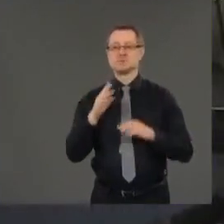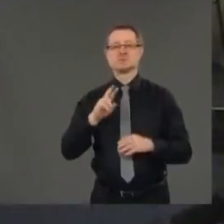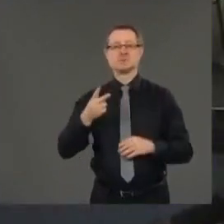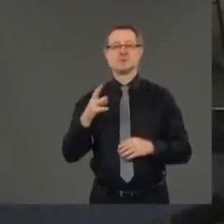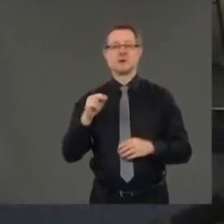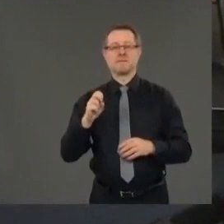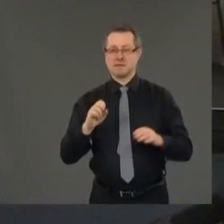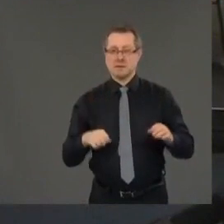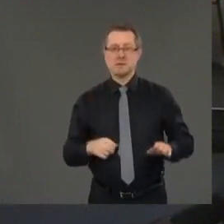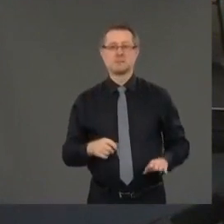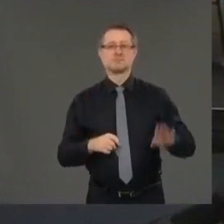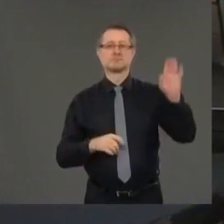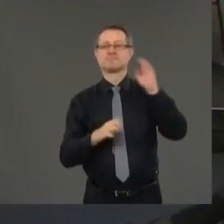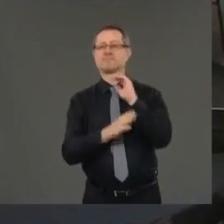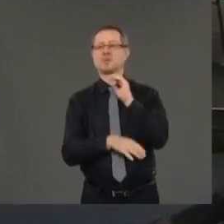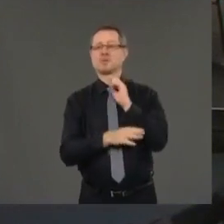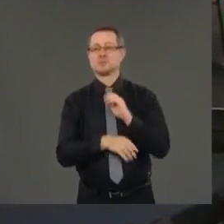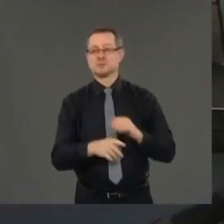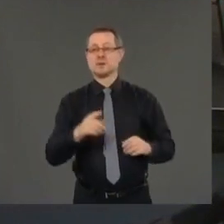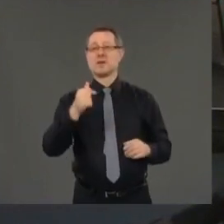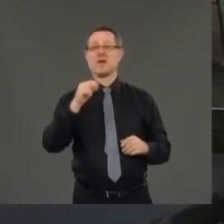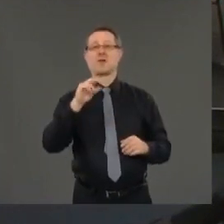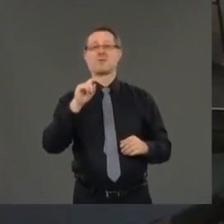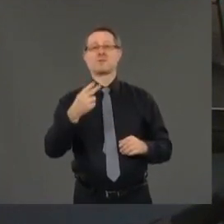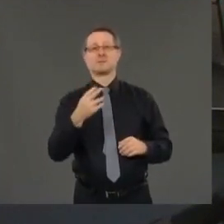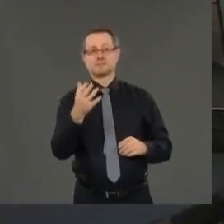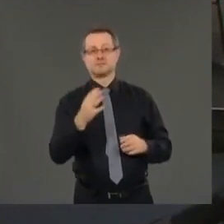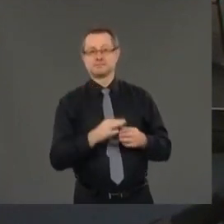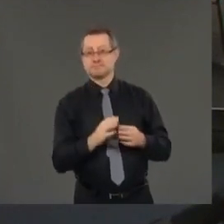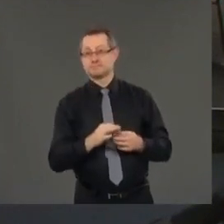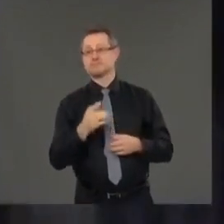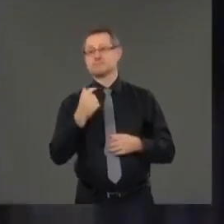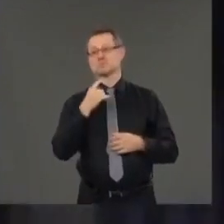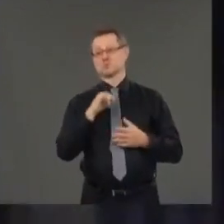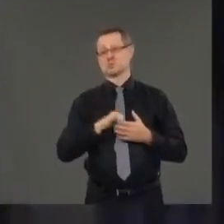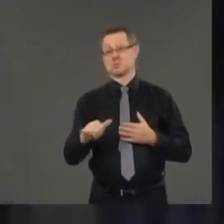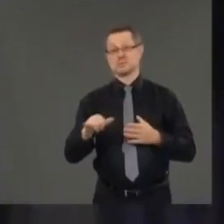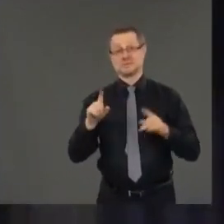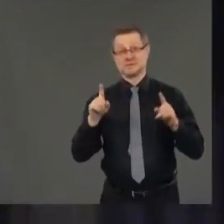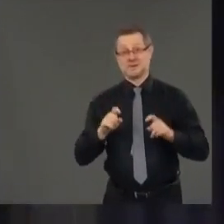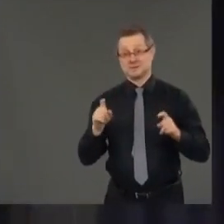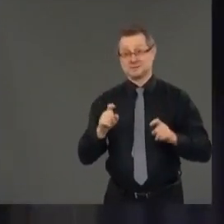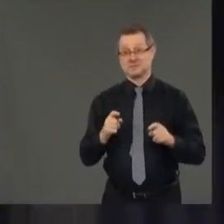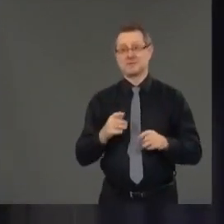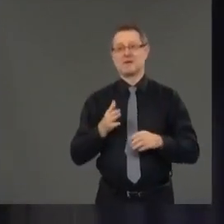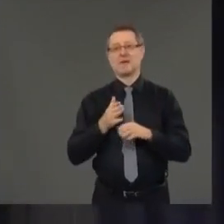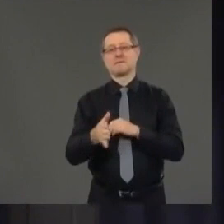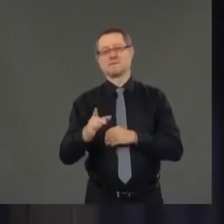THAT'S COMPOUNDING THE FEAR OF THE SECOND WAVE IN THE FALL.